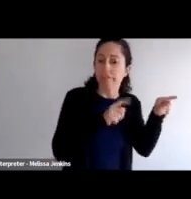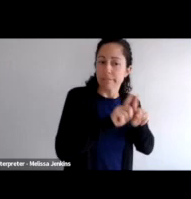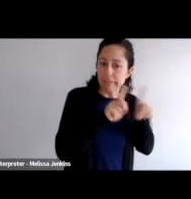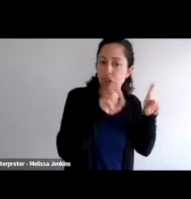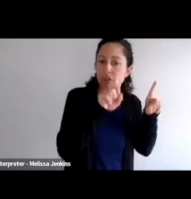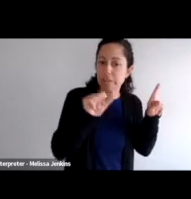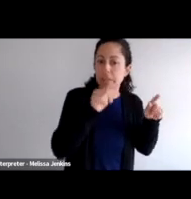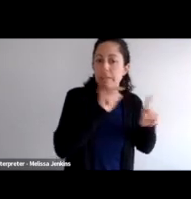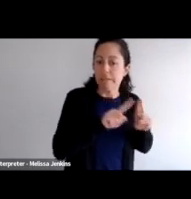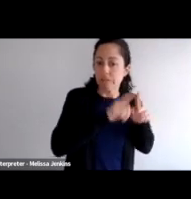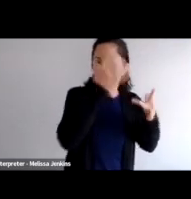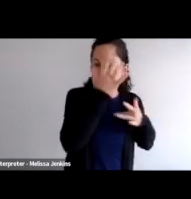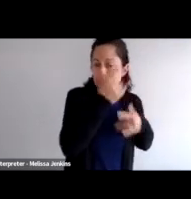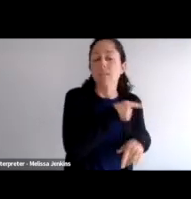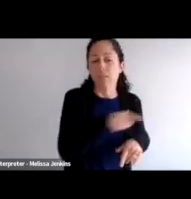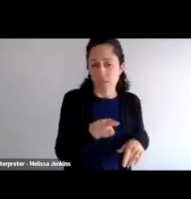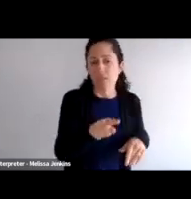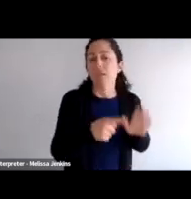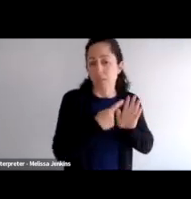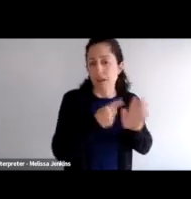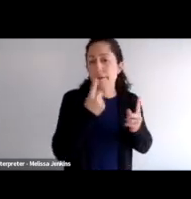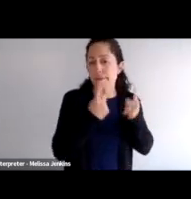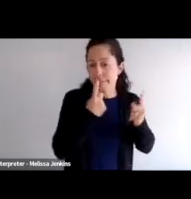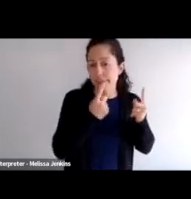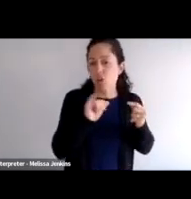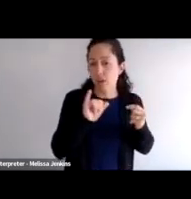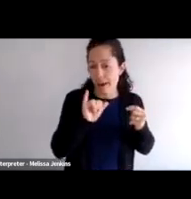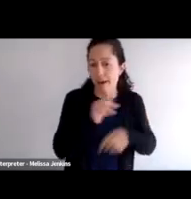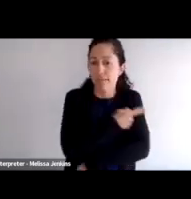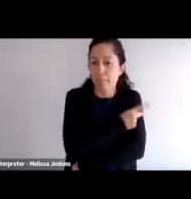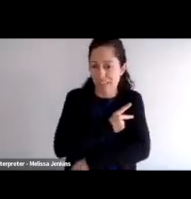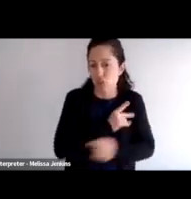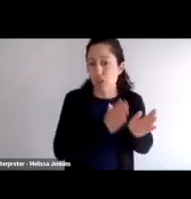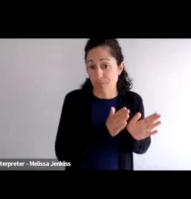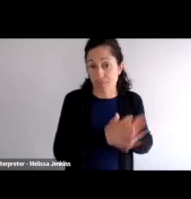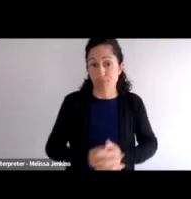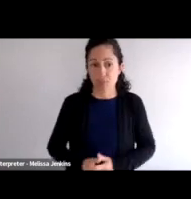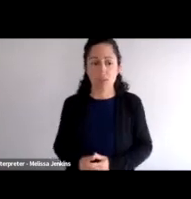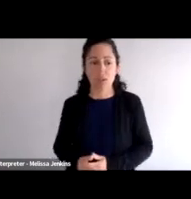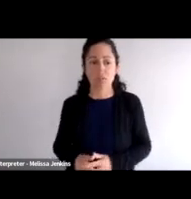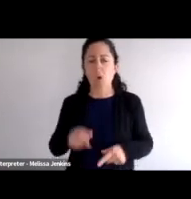password verification code I'm going to go quickly through these as I think you're um familiar.